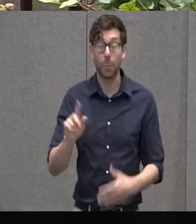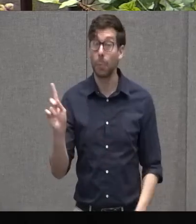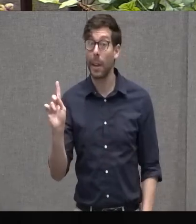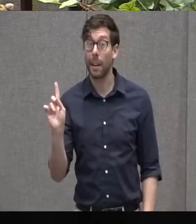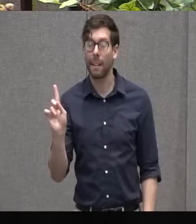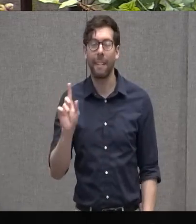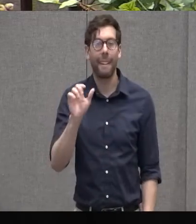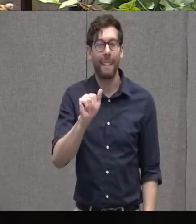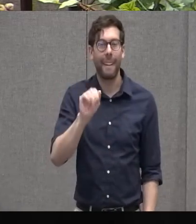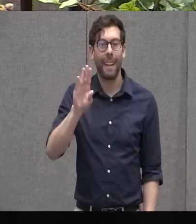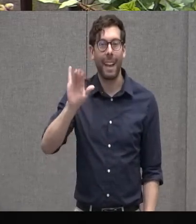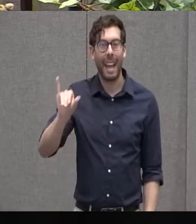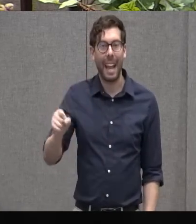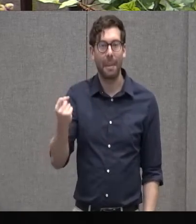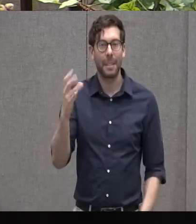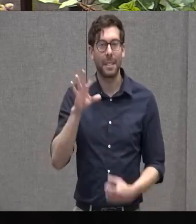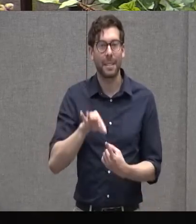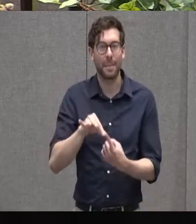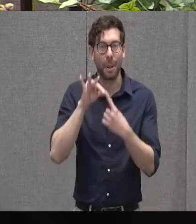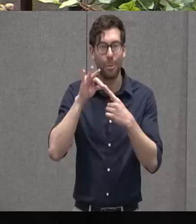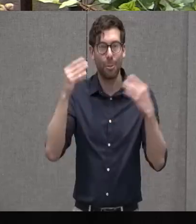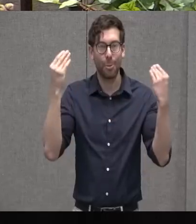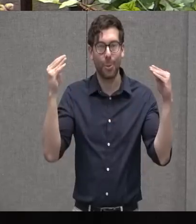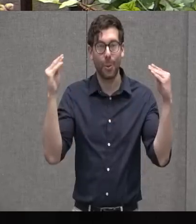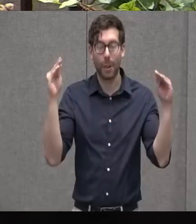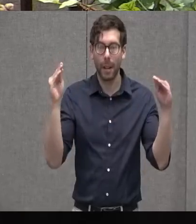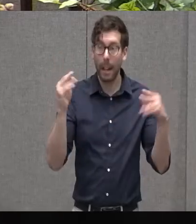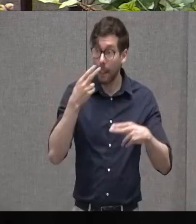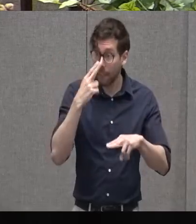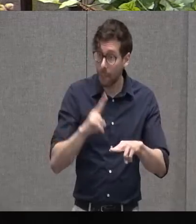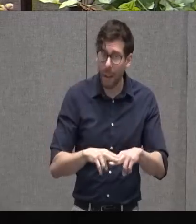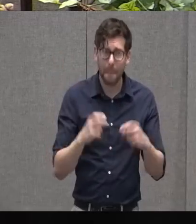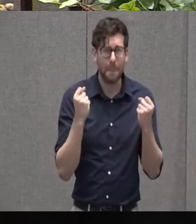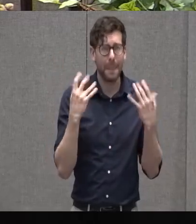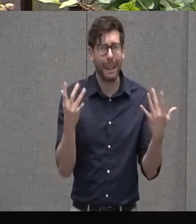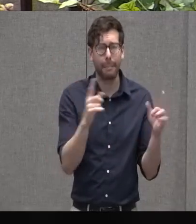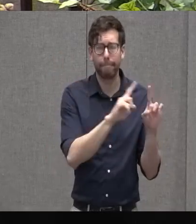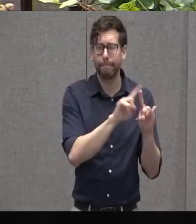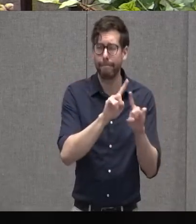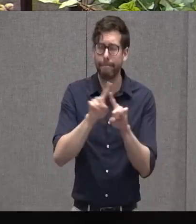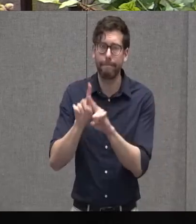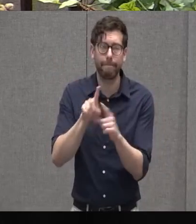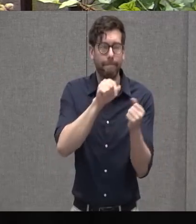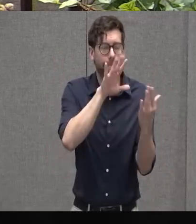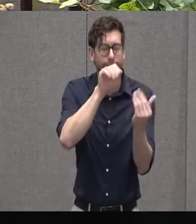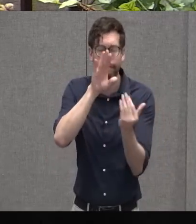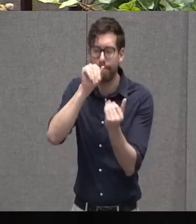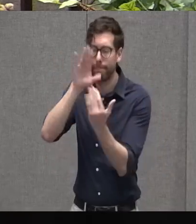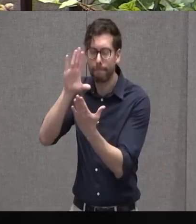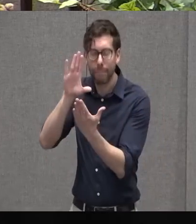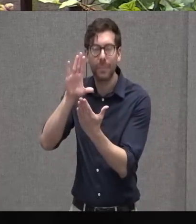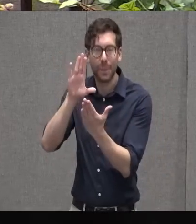What's fun about this is there's many different ways that I could spend my $20.